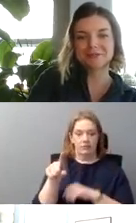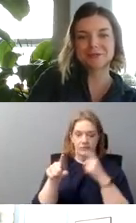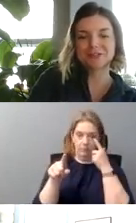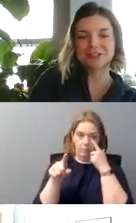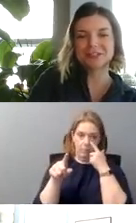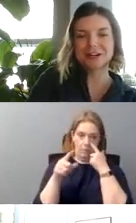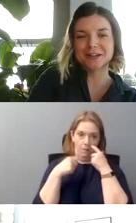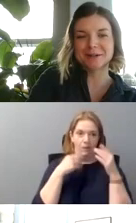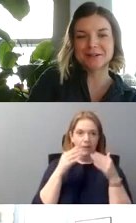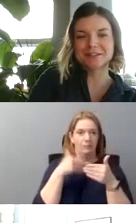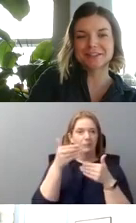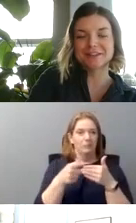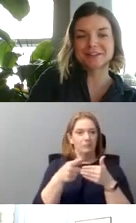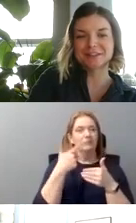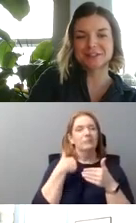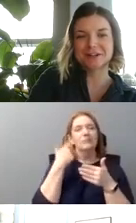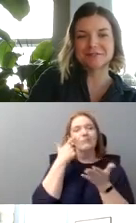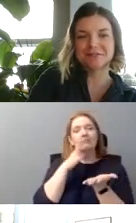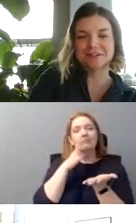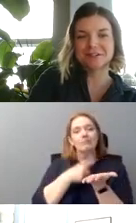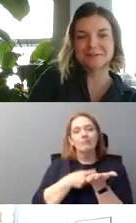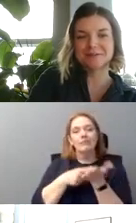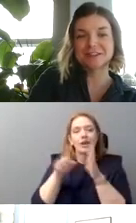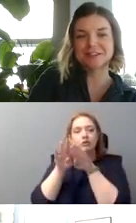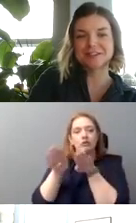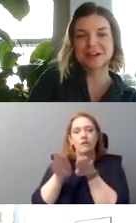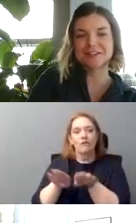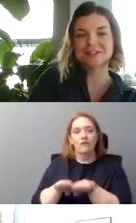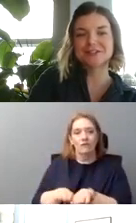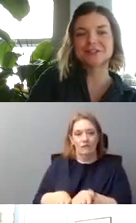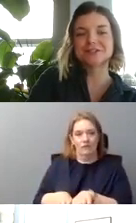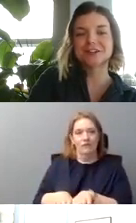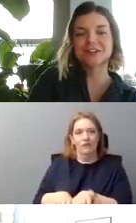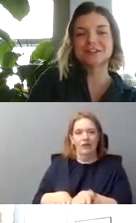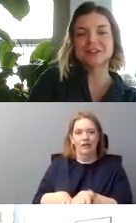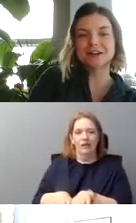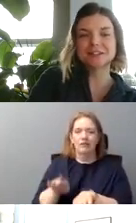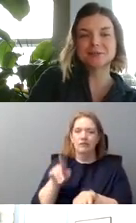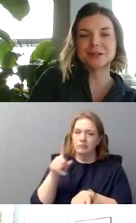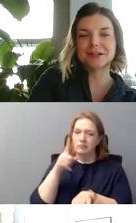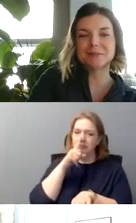and we were just talking about the things on the shelf in this slide, could you talk a little bit